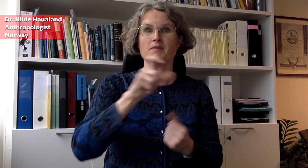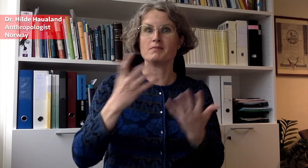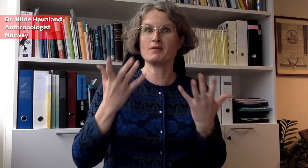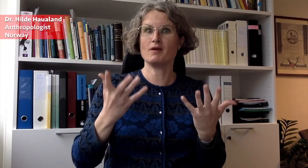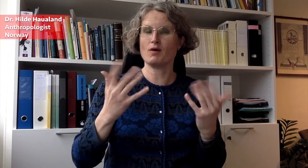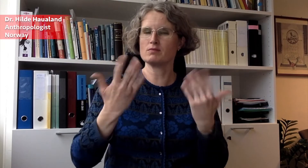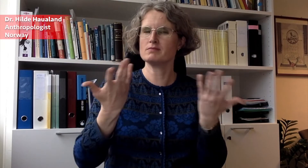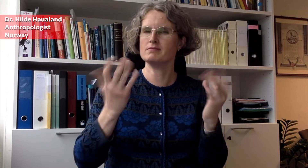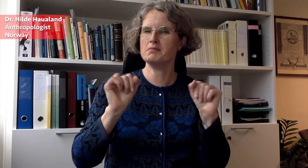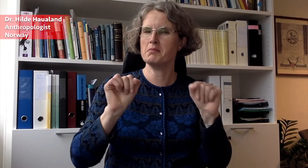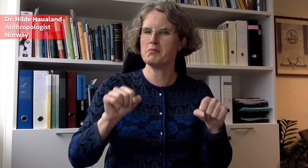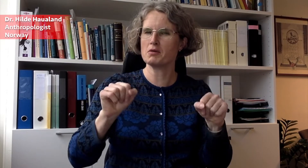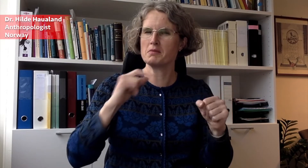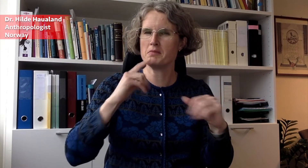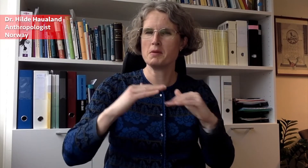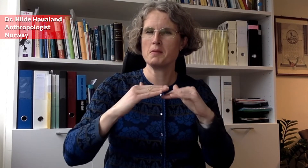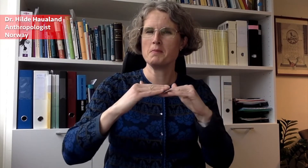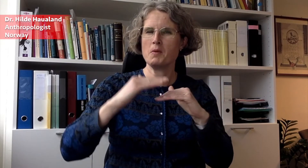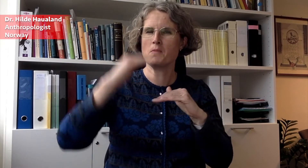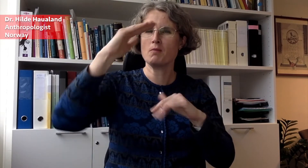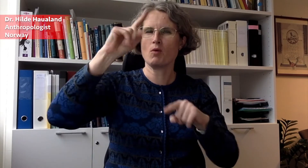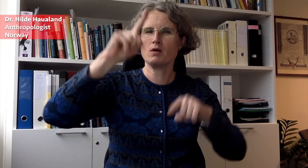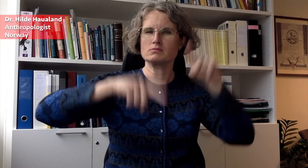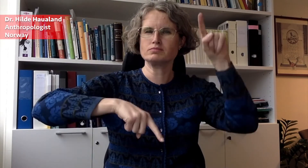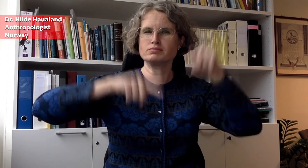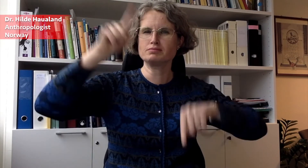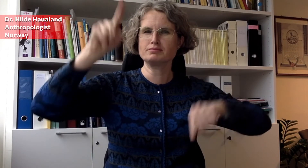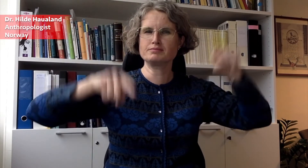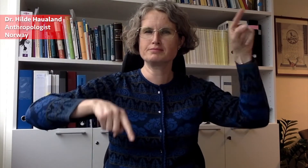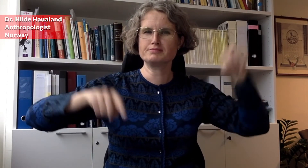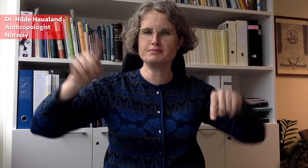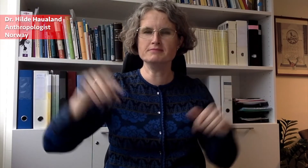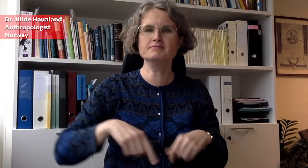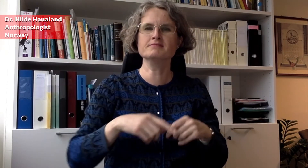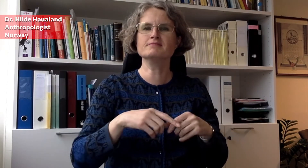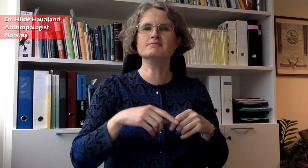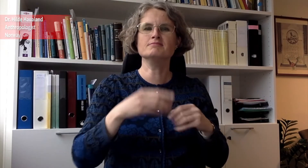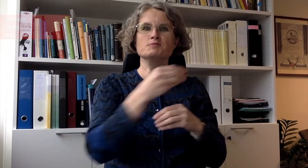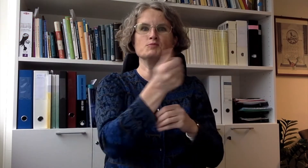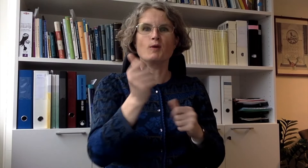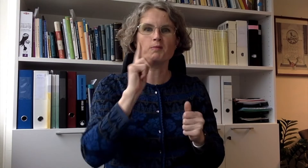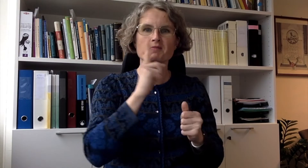Deaf people may have become more diverse.